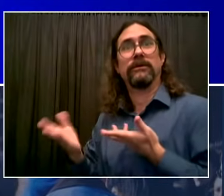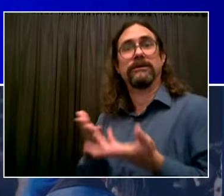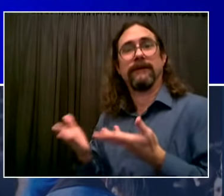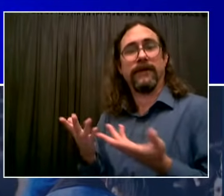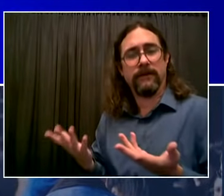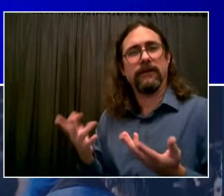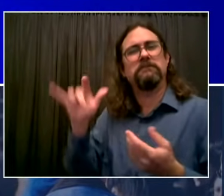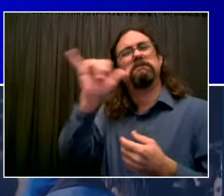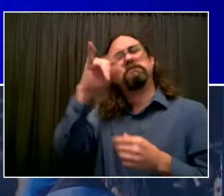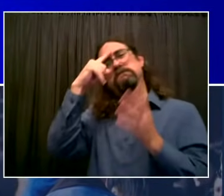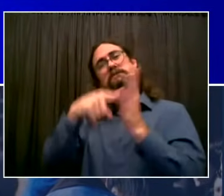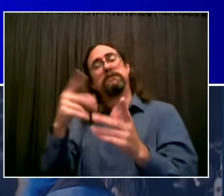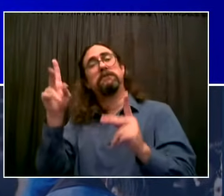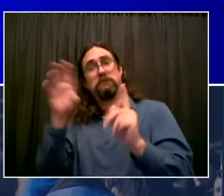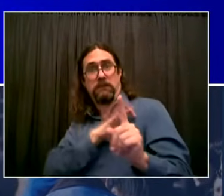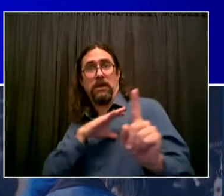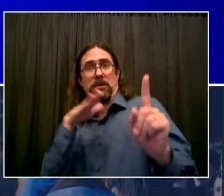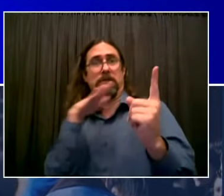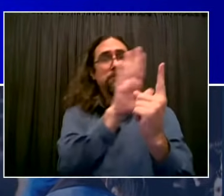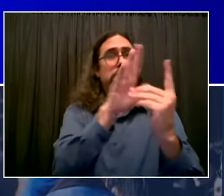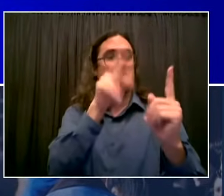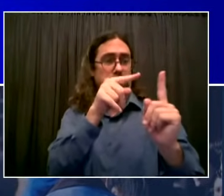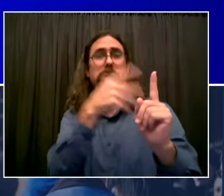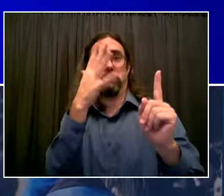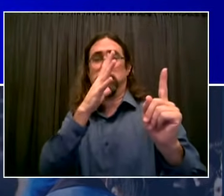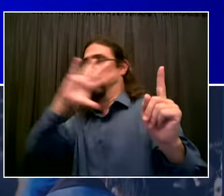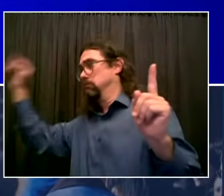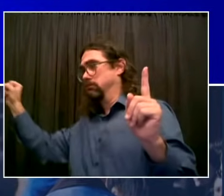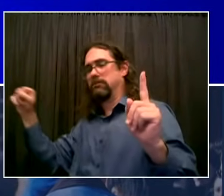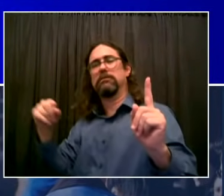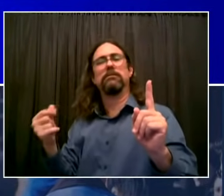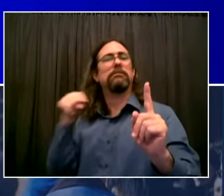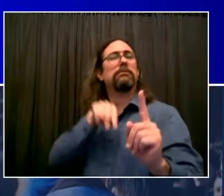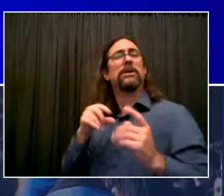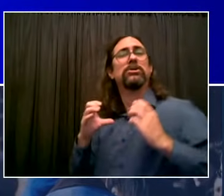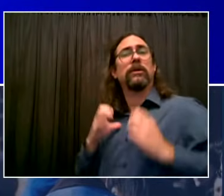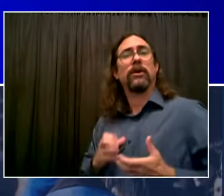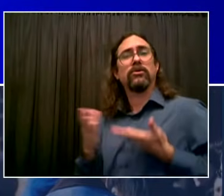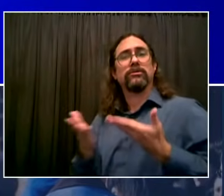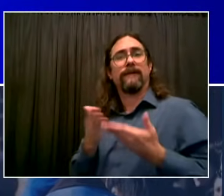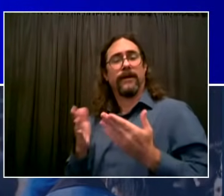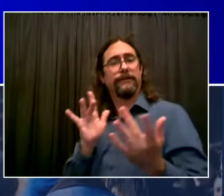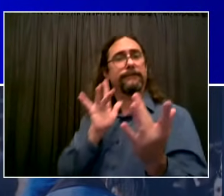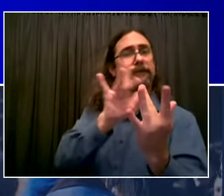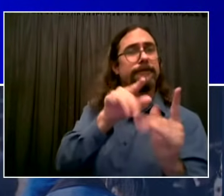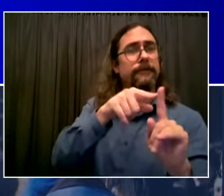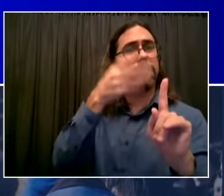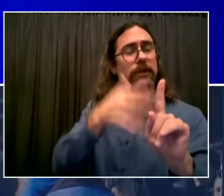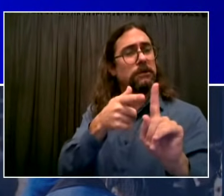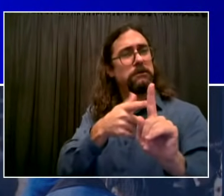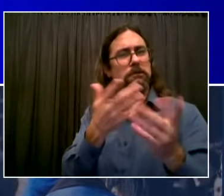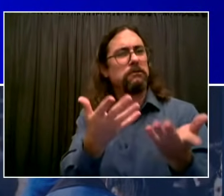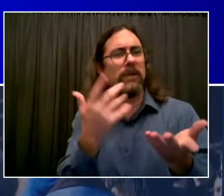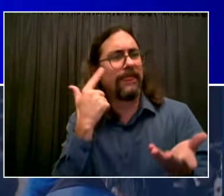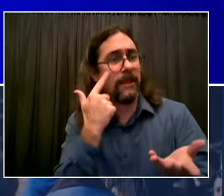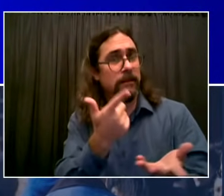COULD HAVE BEEN BETTER, THEN ACT ON IT. THIS IS A VERY DIFFERENT MINDSET. IT'S A REALLY PROFOUND IMPORTANT